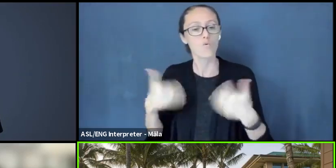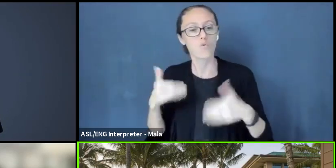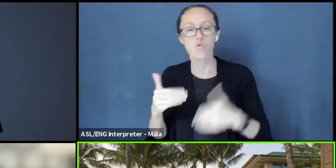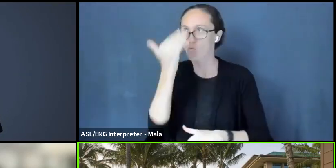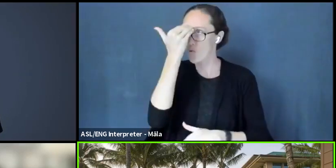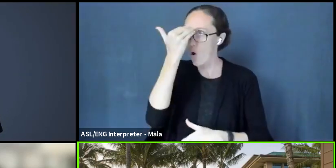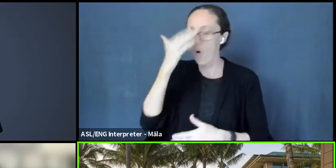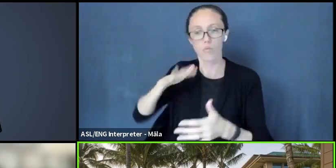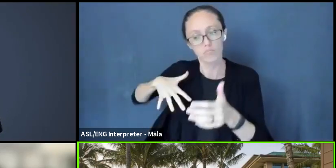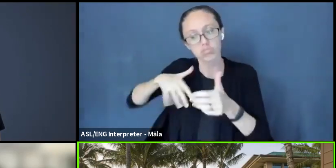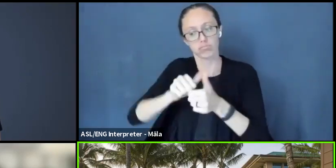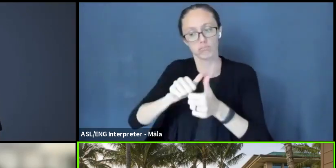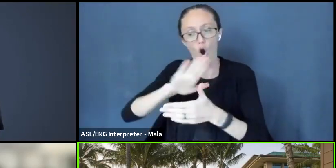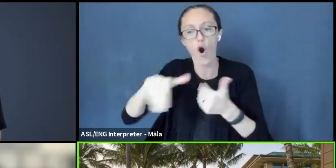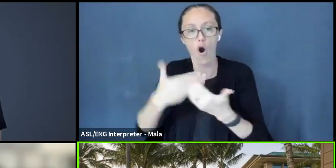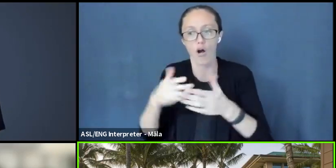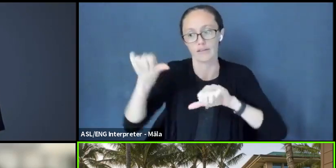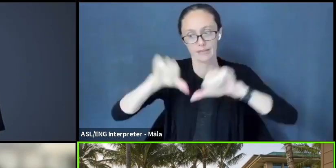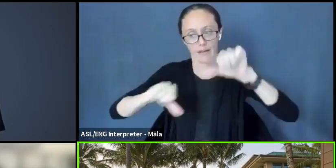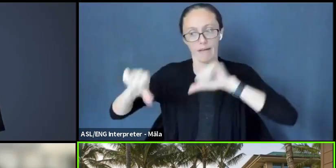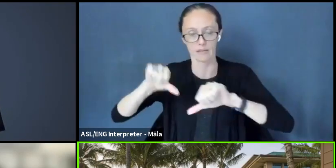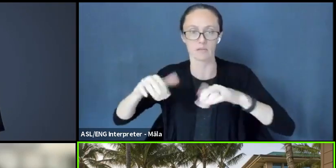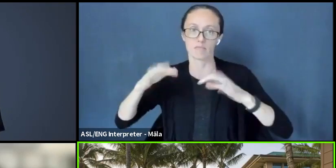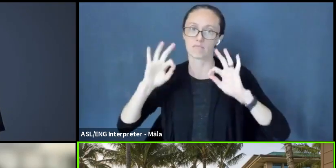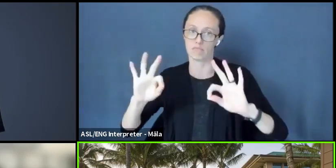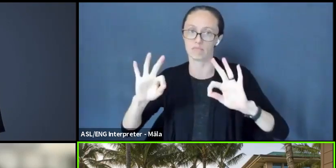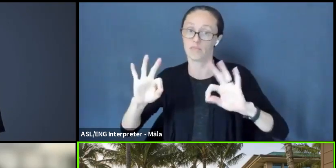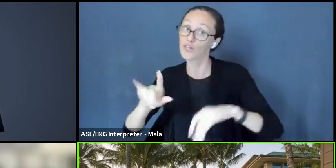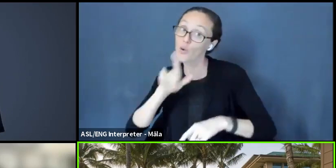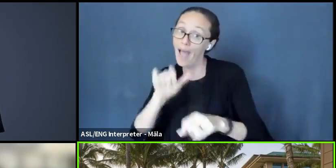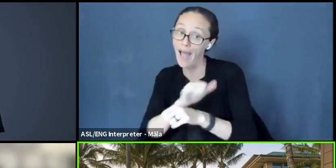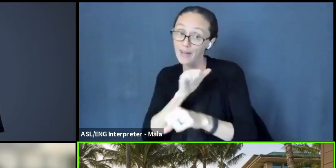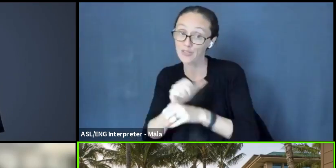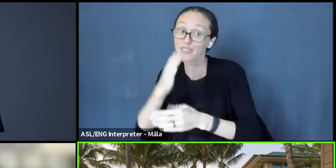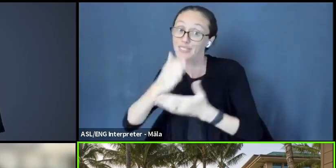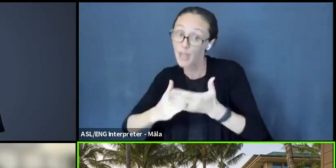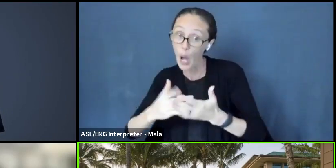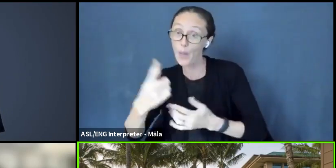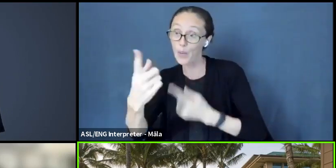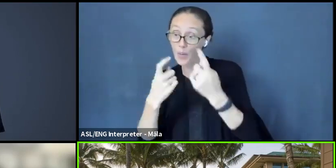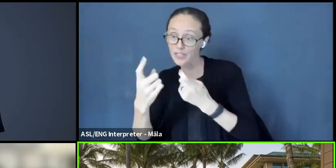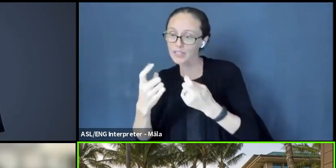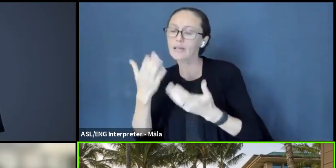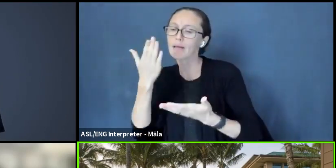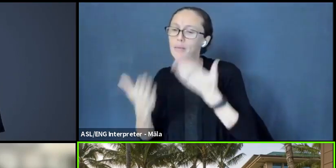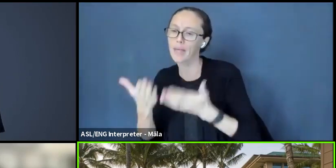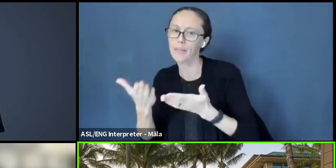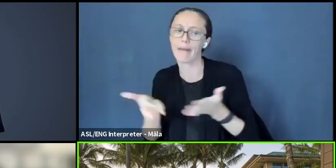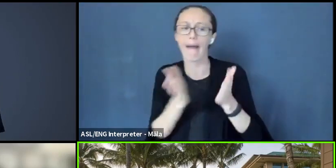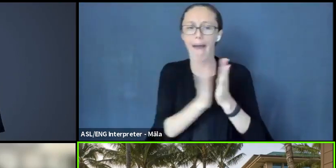So some of these questions, I would actually like to ask her to embellish.